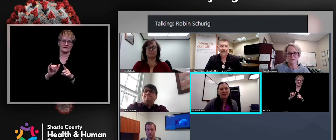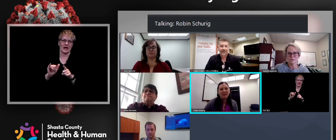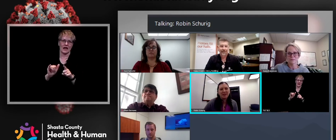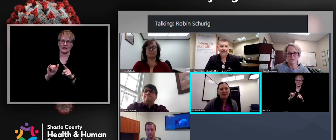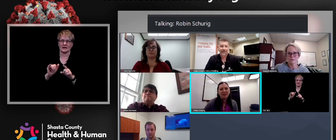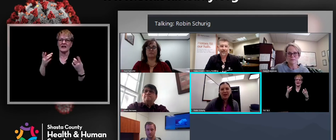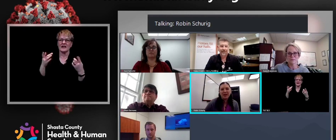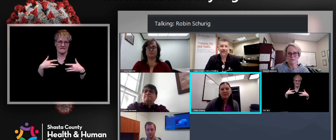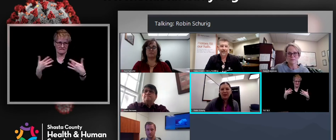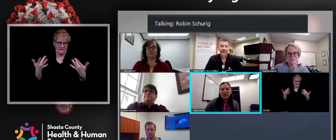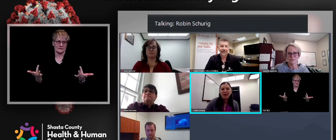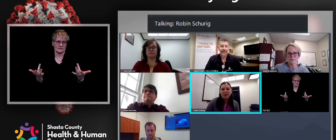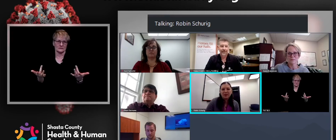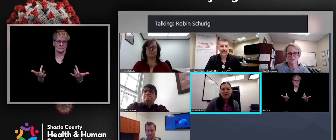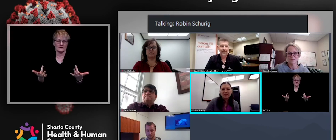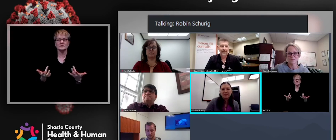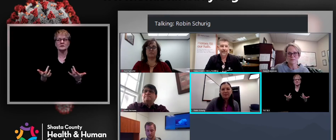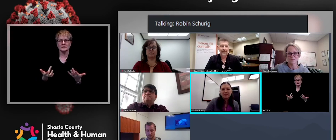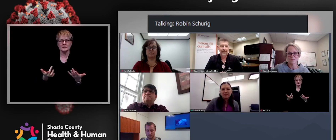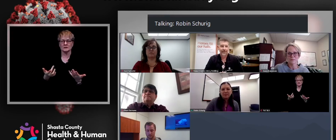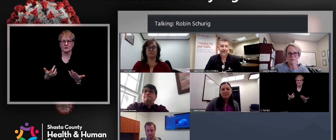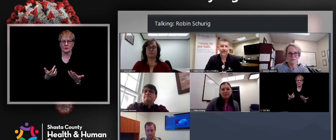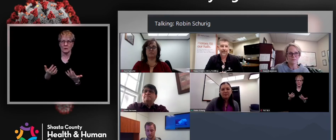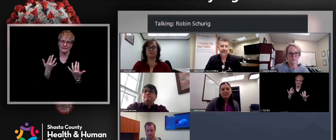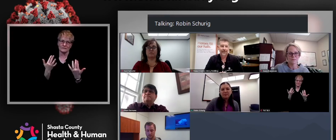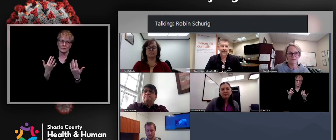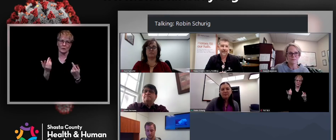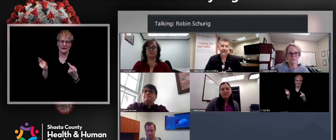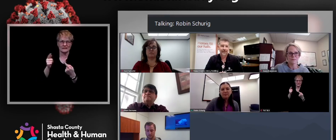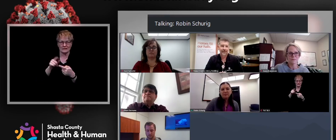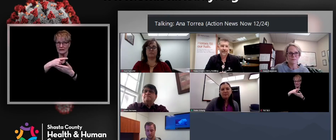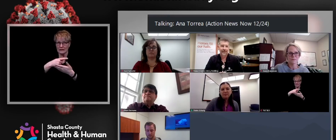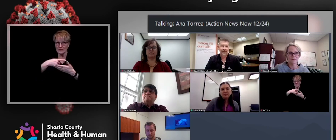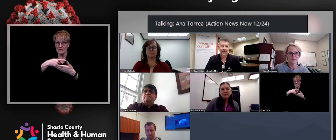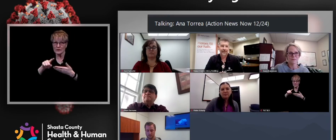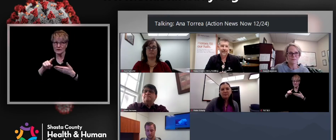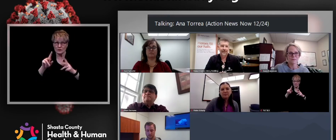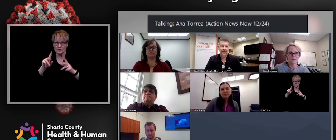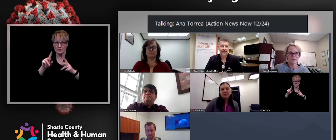the data looks like when it comes out next week. All righty. And then I just wanted to follow